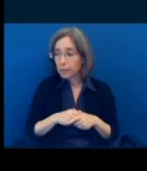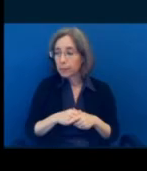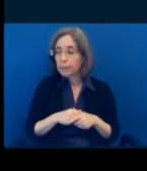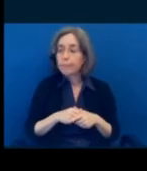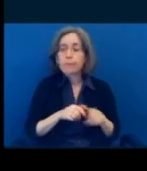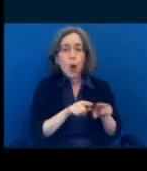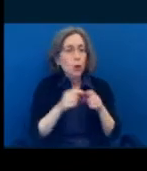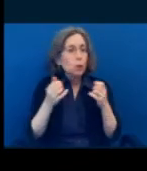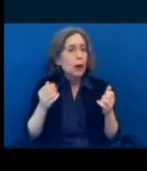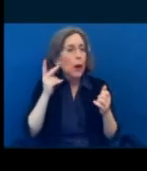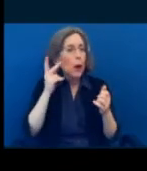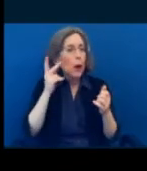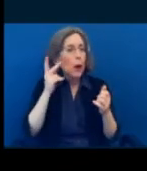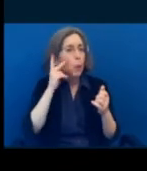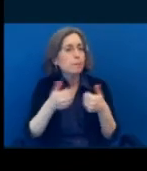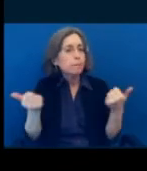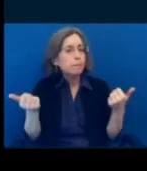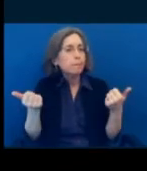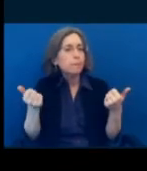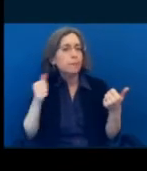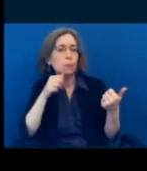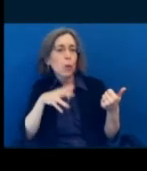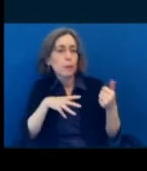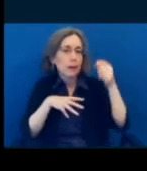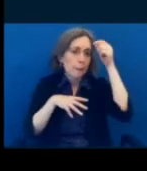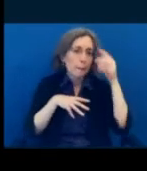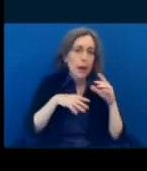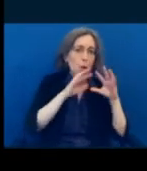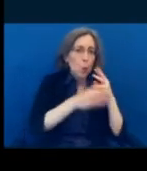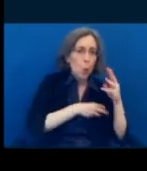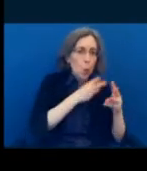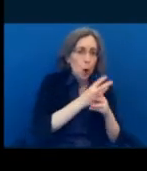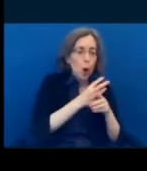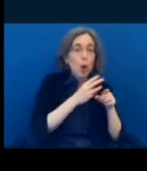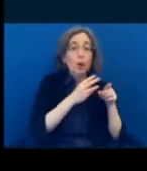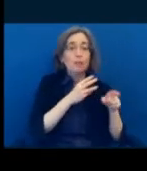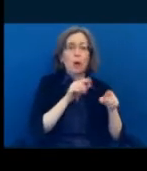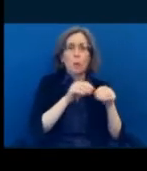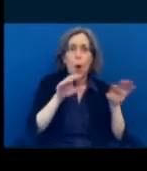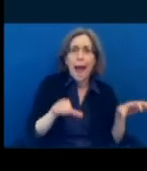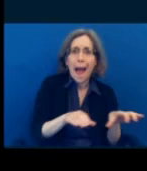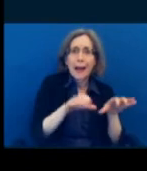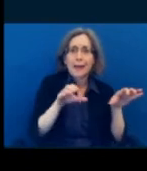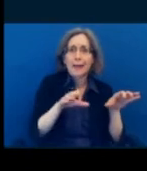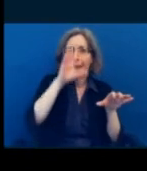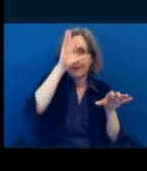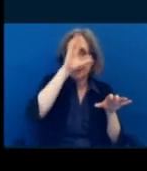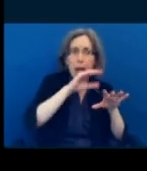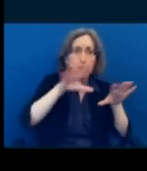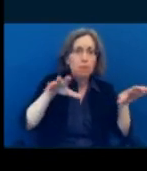GENDERING OF THE RESPECTIVE WORLDS FOR EXAMPLE, MEN TEND TO BE ACTIVE ENGAGING WITH THE LANDSCAPE, AND EVEN SOMETIMES